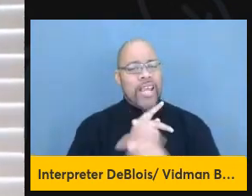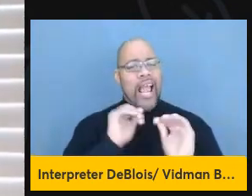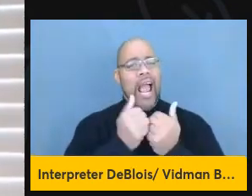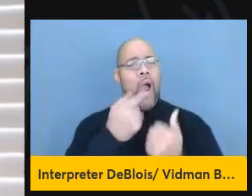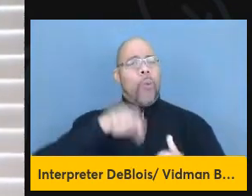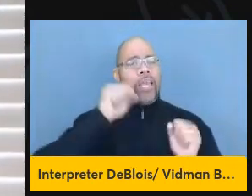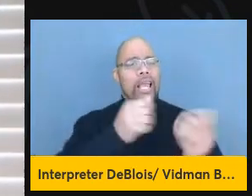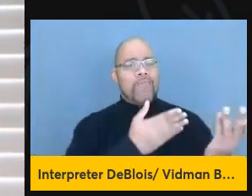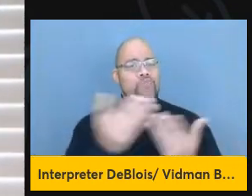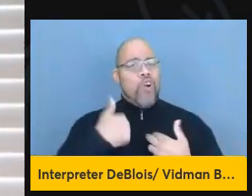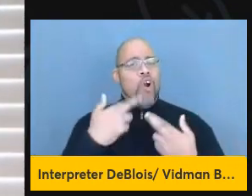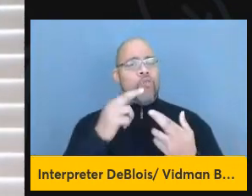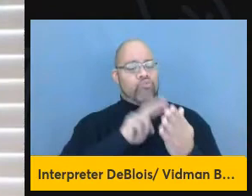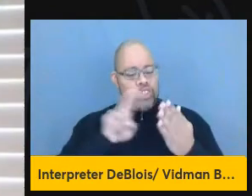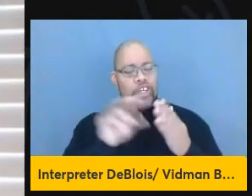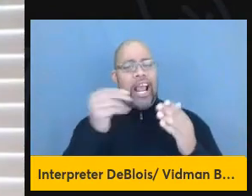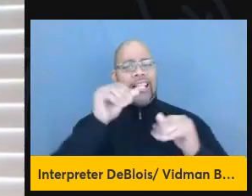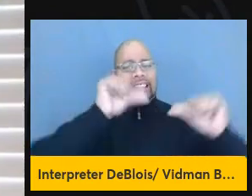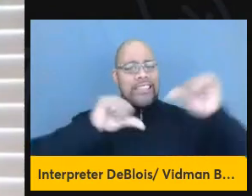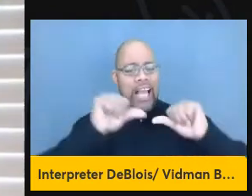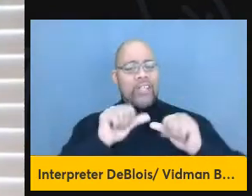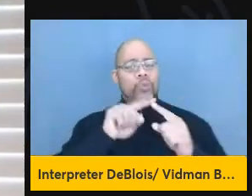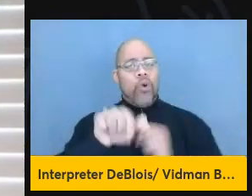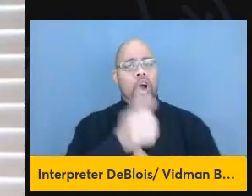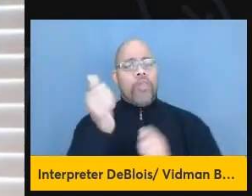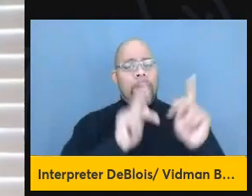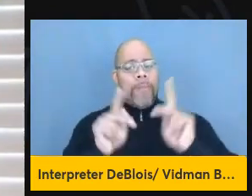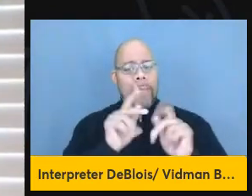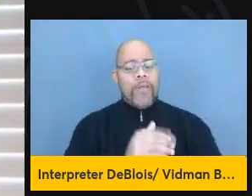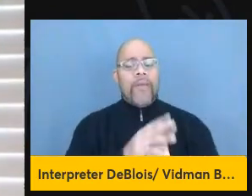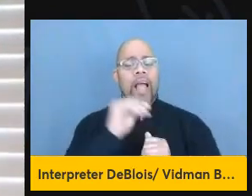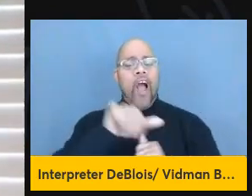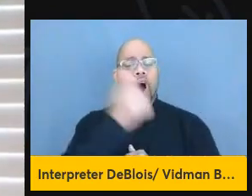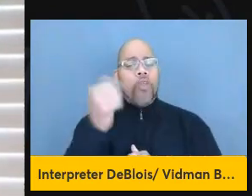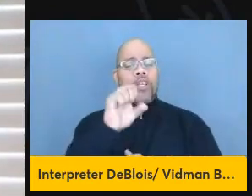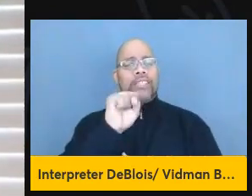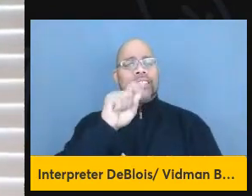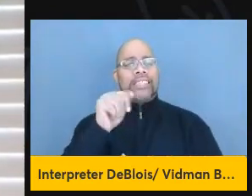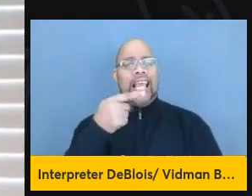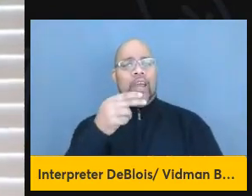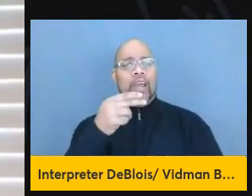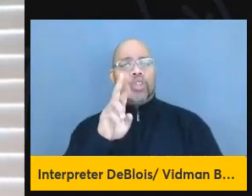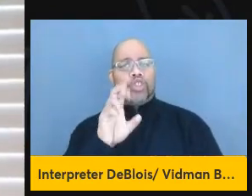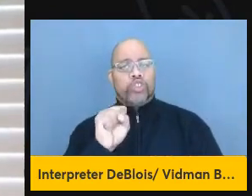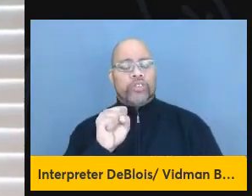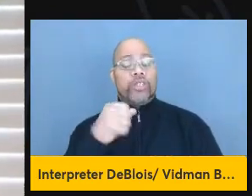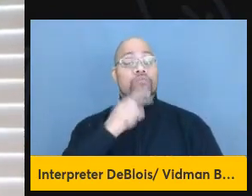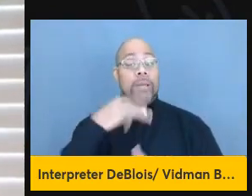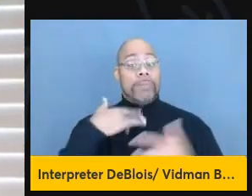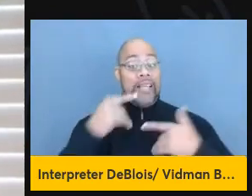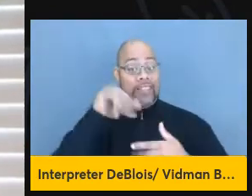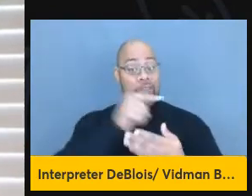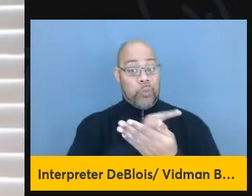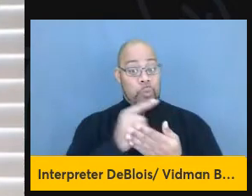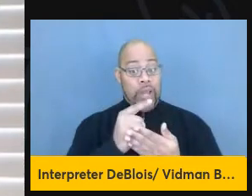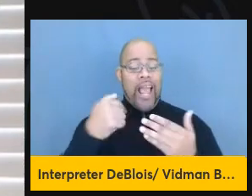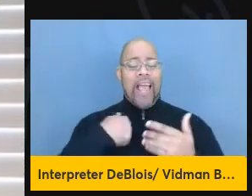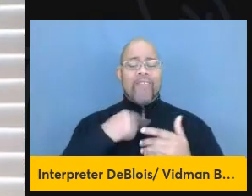research and our science to other people and other stakeholders. I'm really excited for this week we have put in so much time,